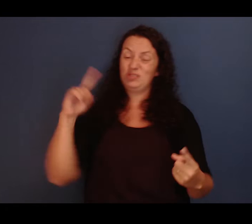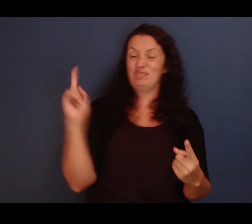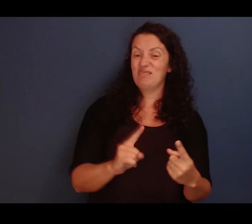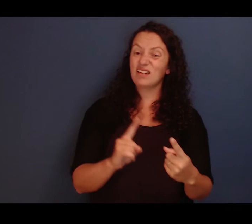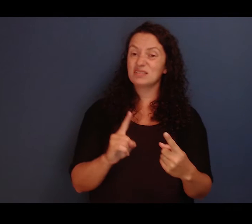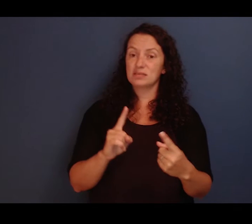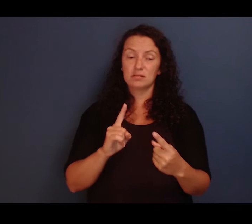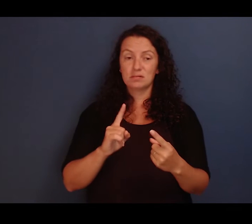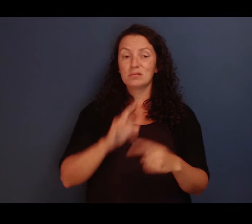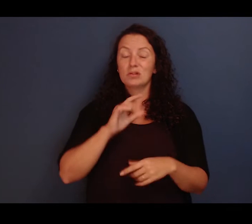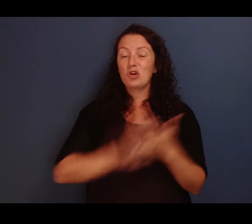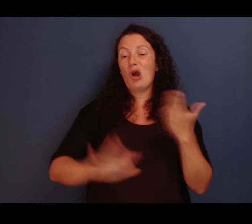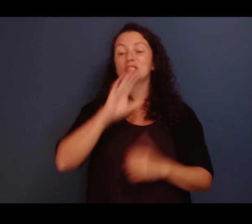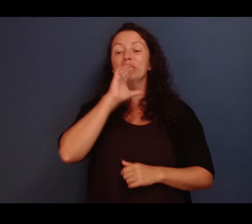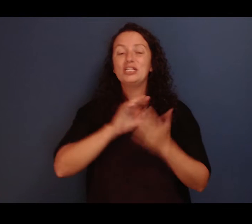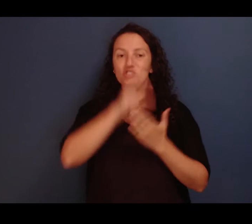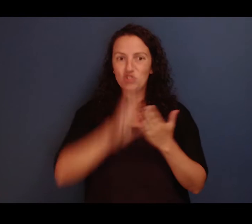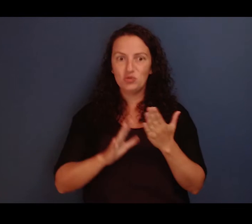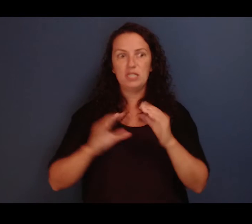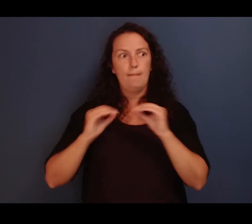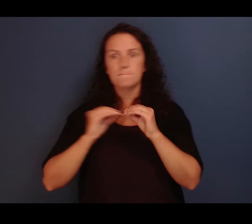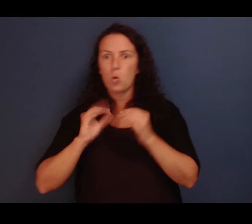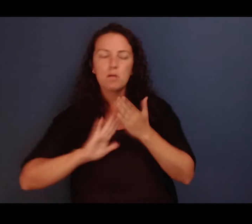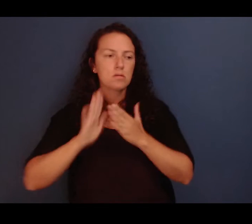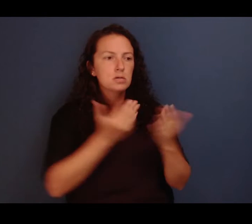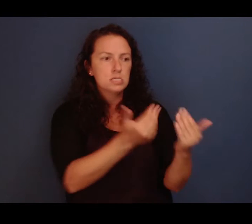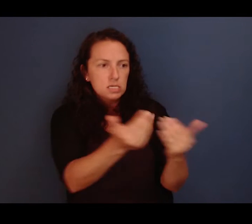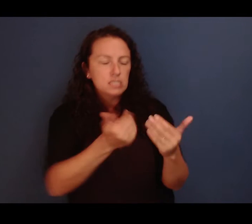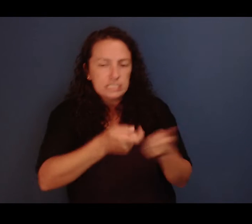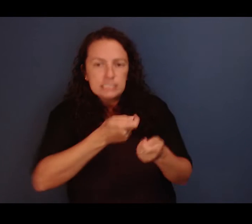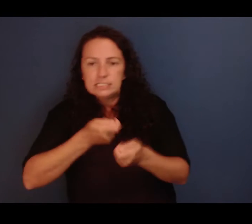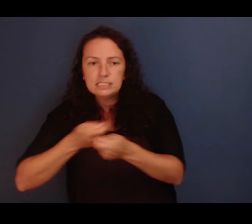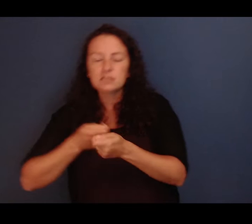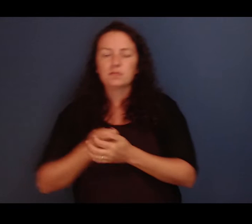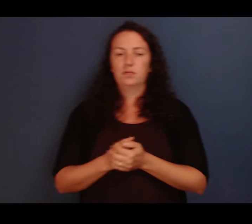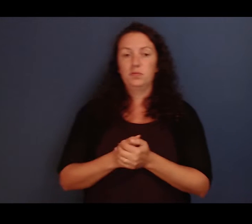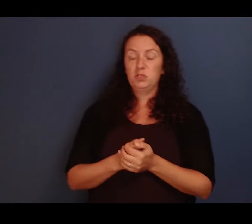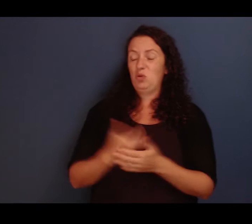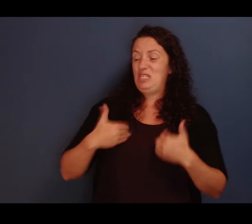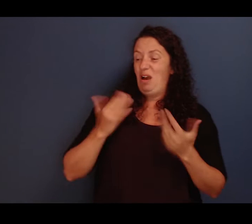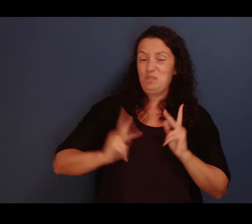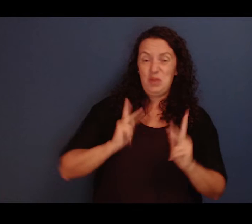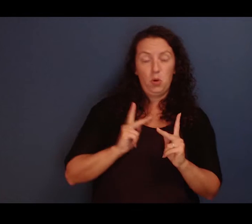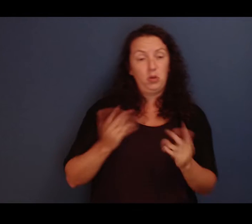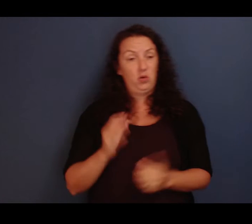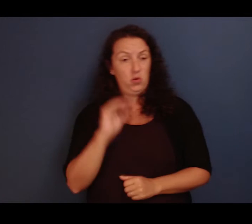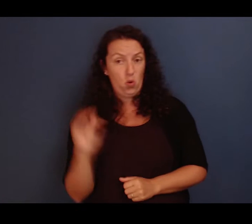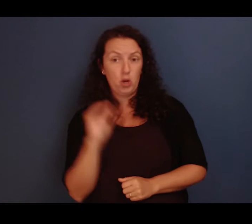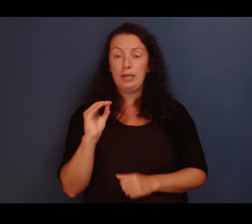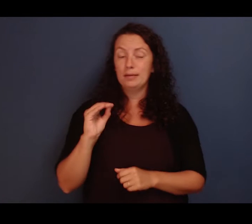increased competition for them, a demographic cliff, of sorts, of young people in Oregon and nationally,